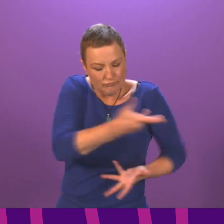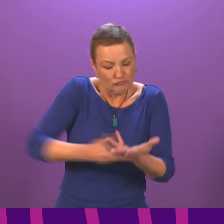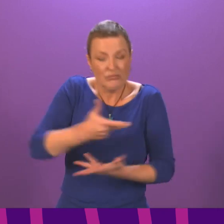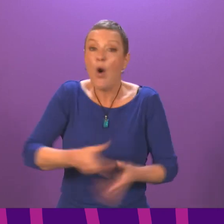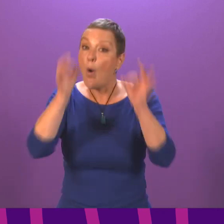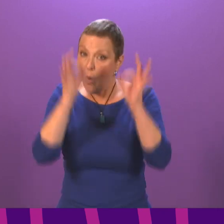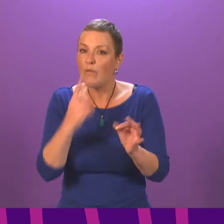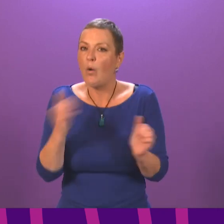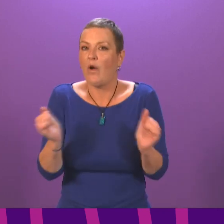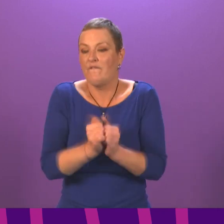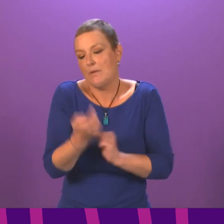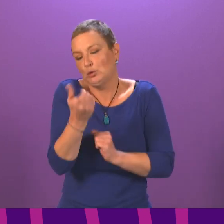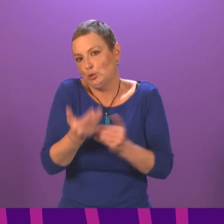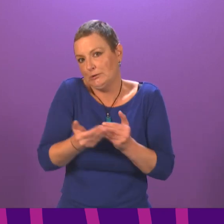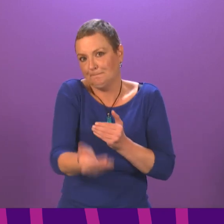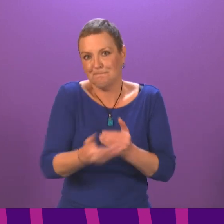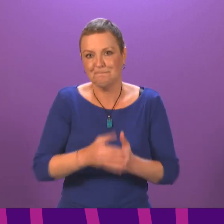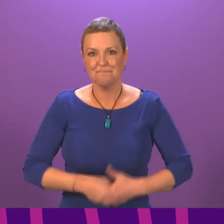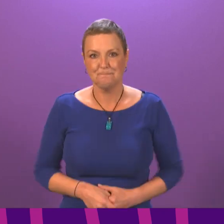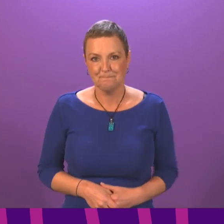our conclusions on them very soon.